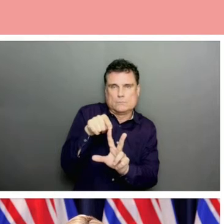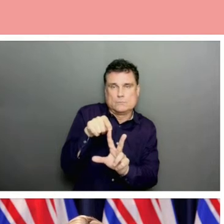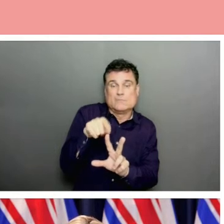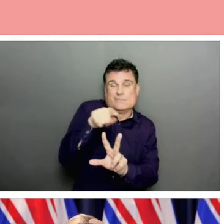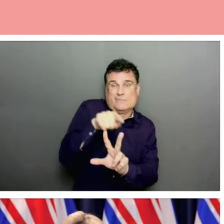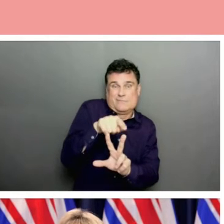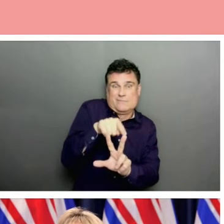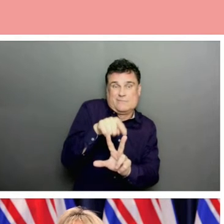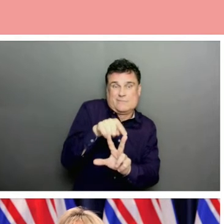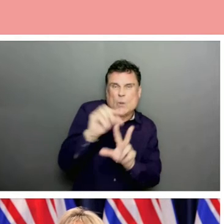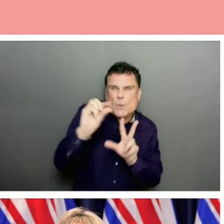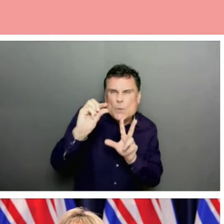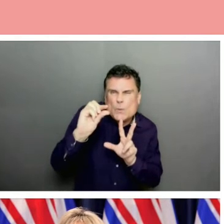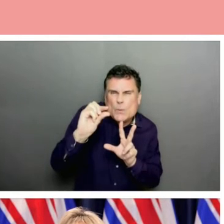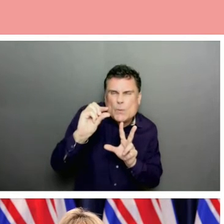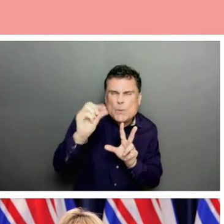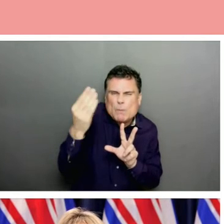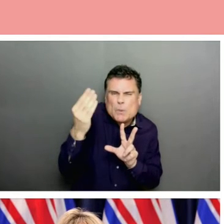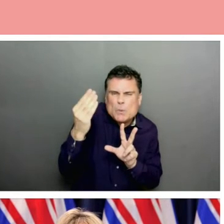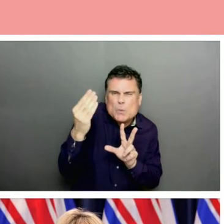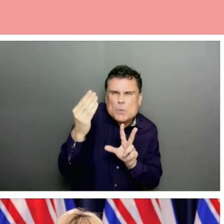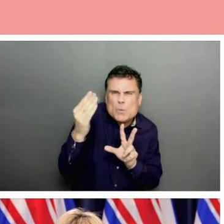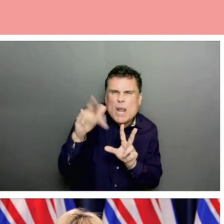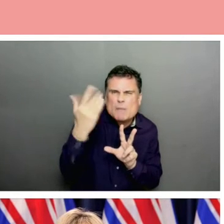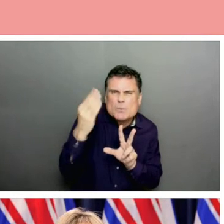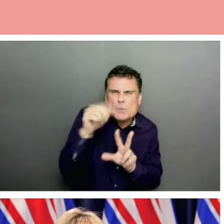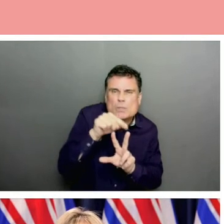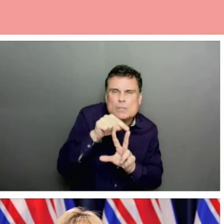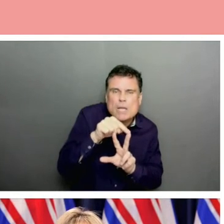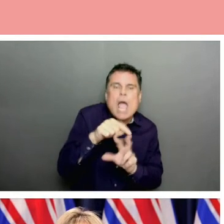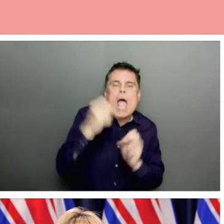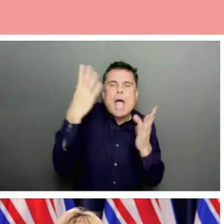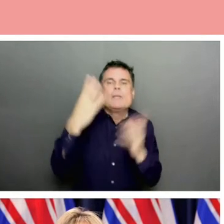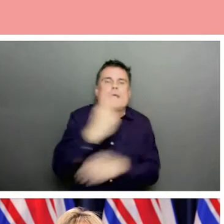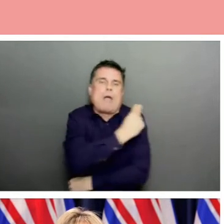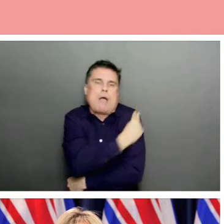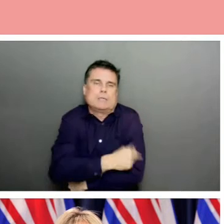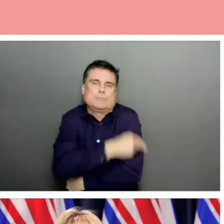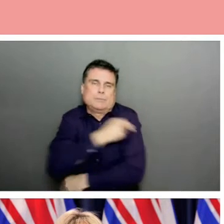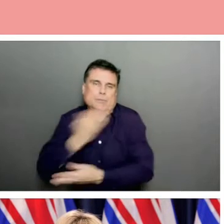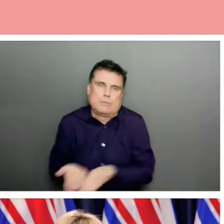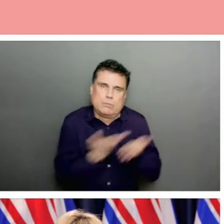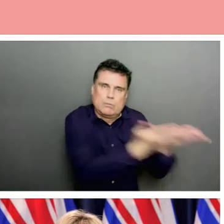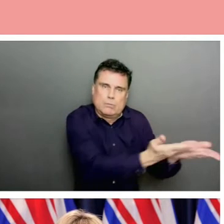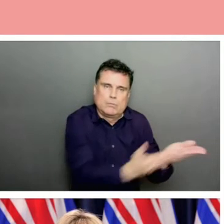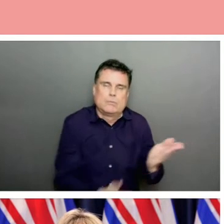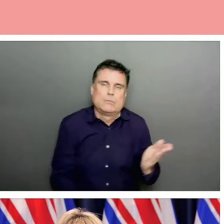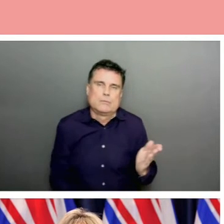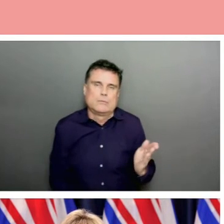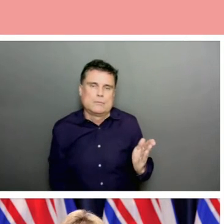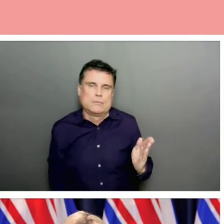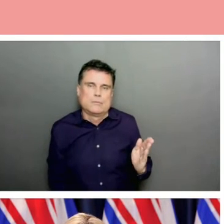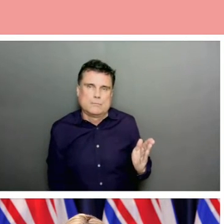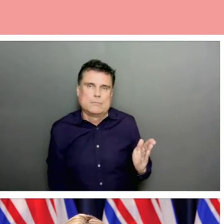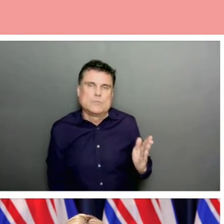If we look at 20 to 29, 30 to 39, it shows that cases are overly represented in those age groups.